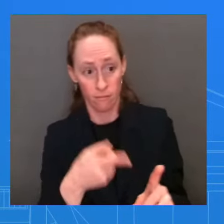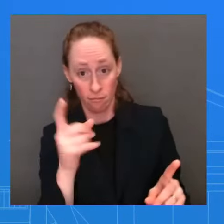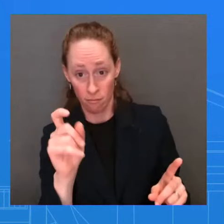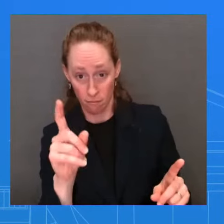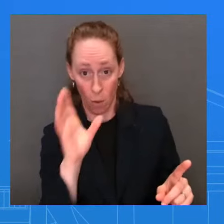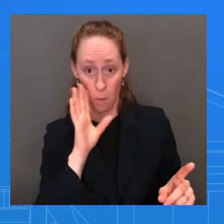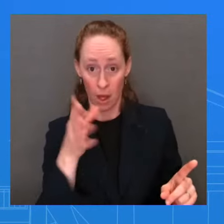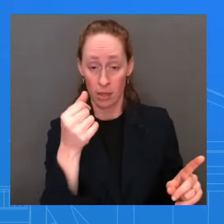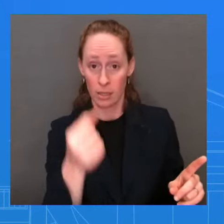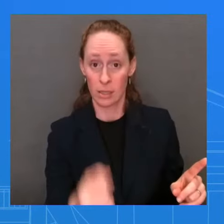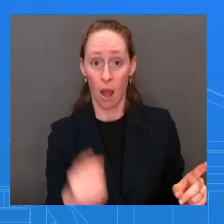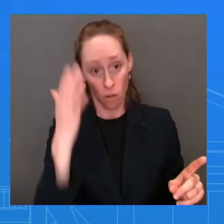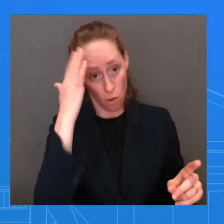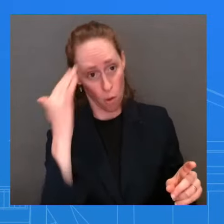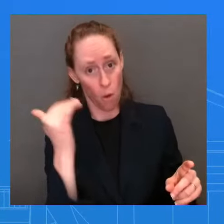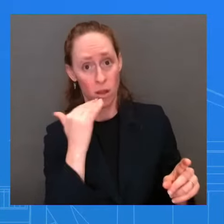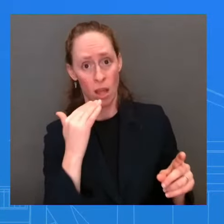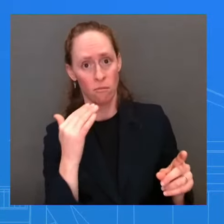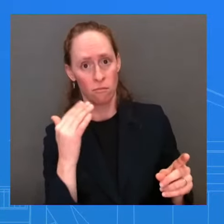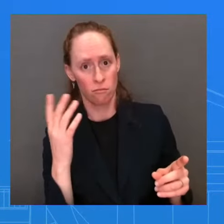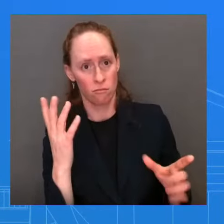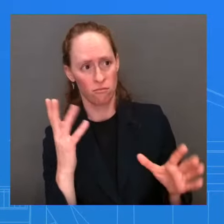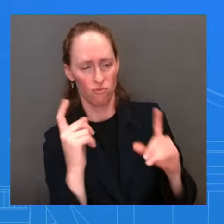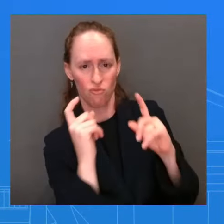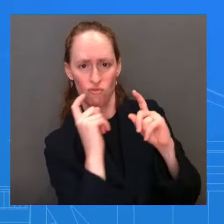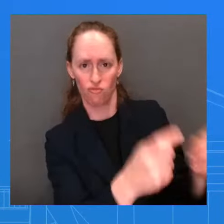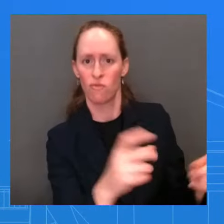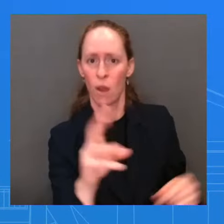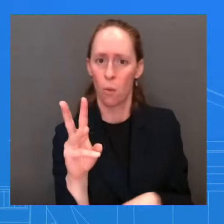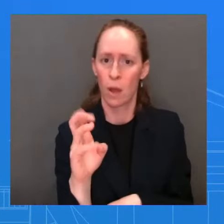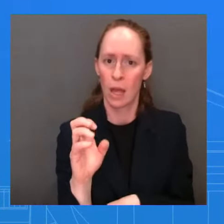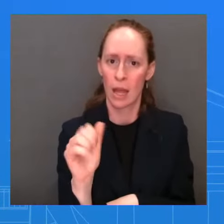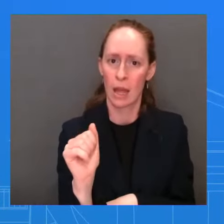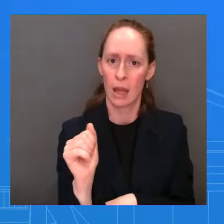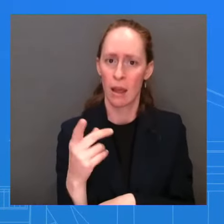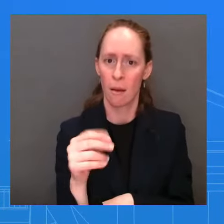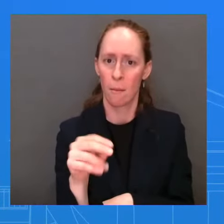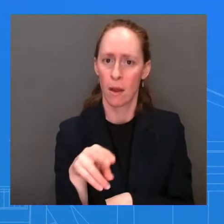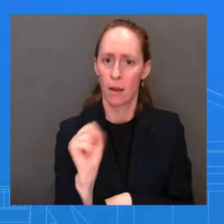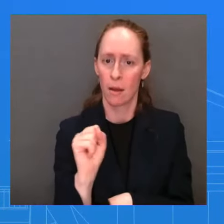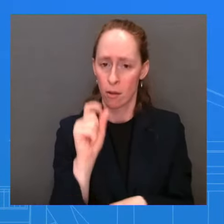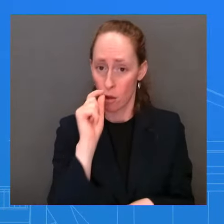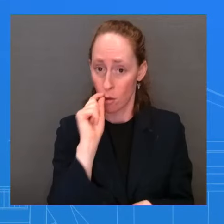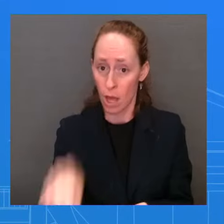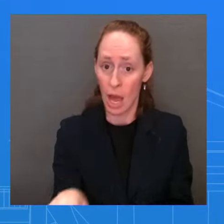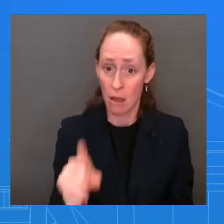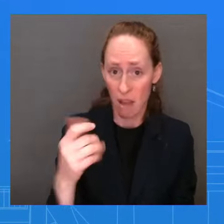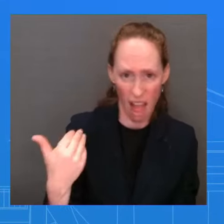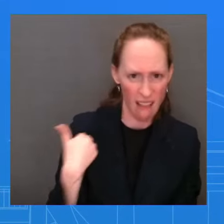and has large stockpiles of ammunition. Ms. Jean-Pierre: So I'm not going to get ahead of the discussions that the two leaders are going to have.